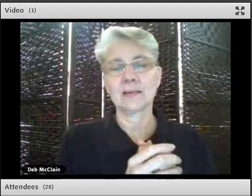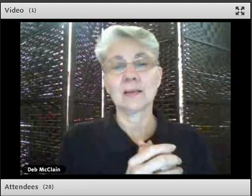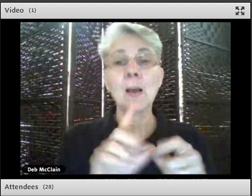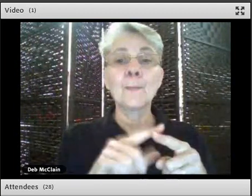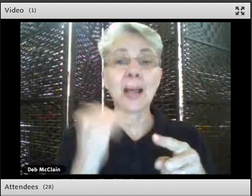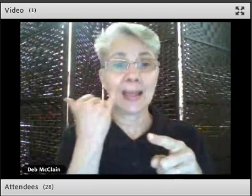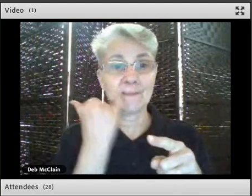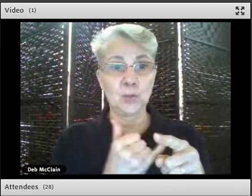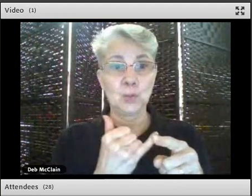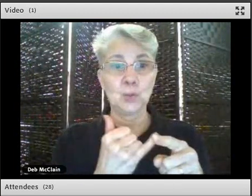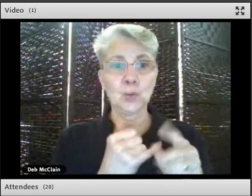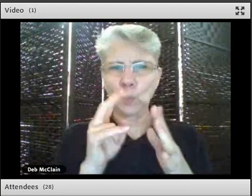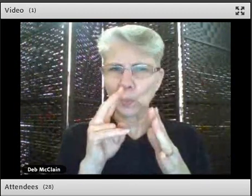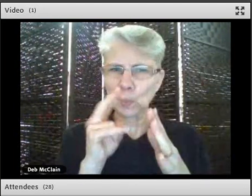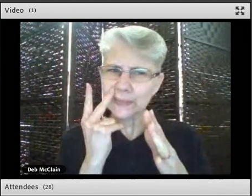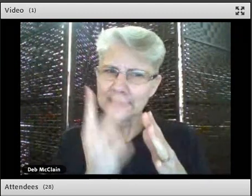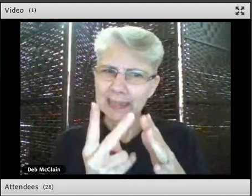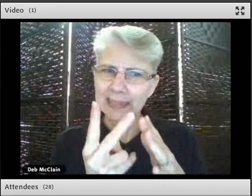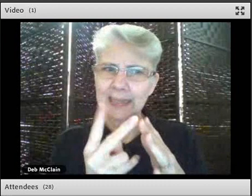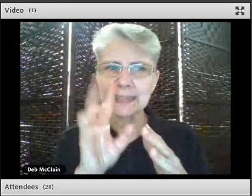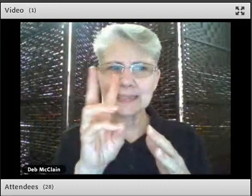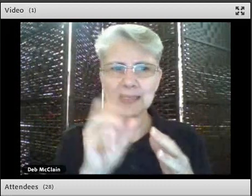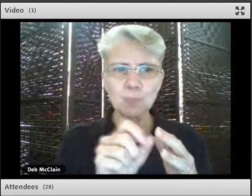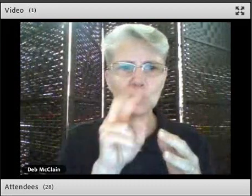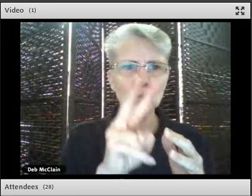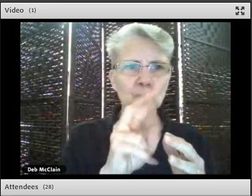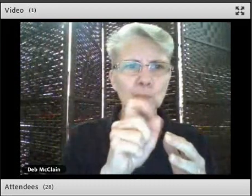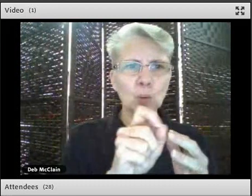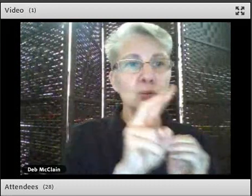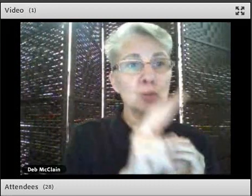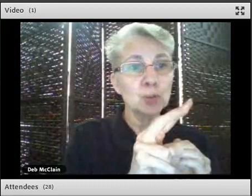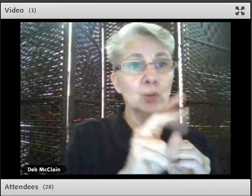it says when you have a collective work